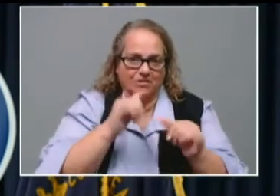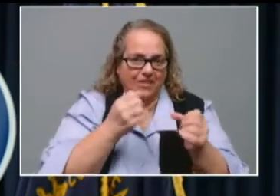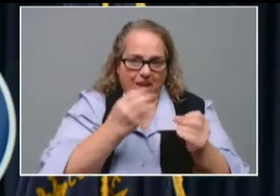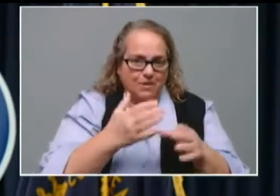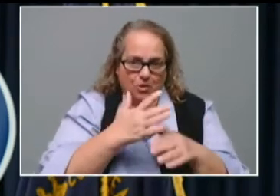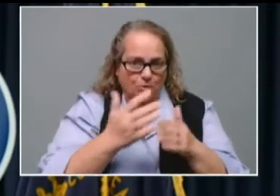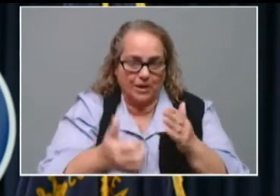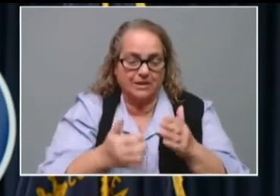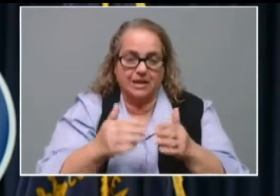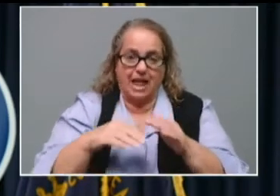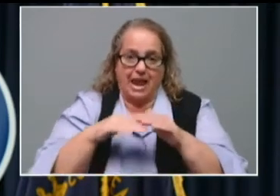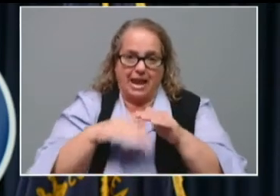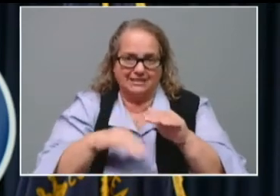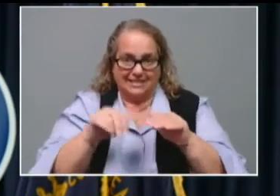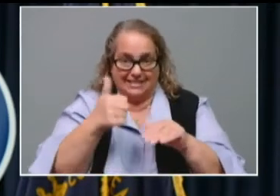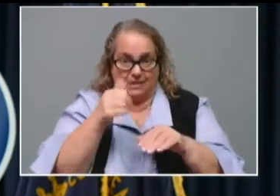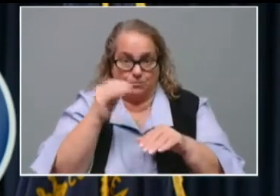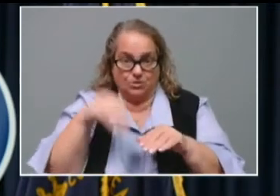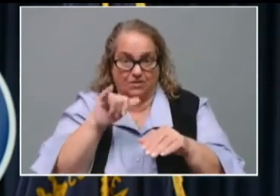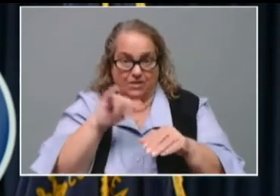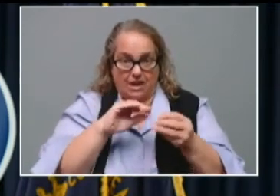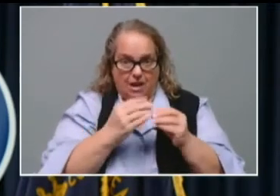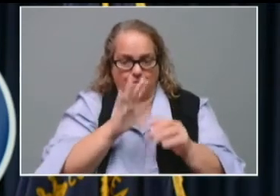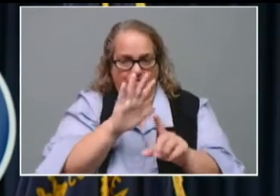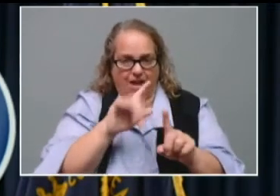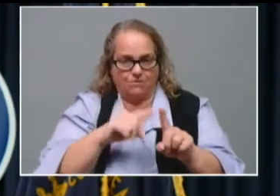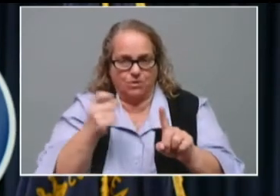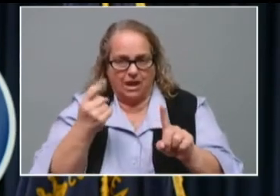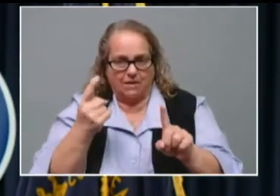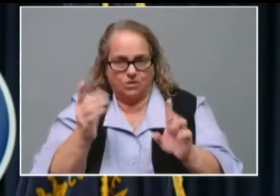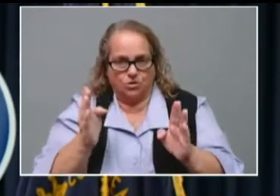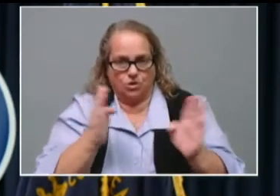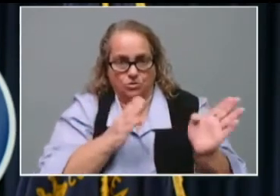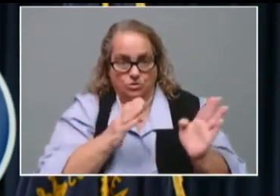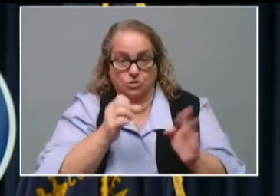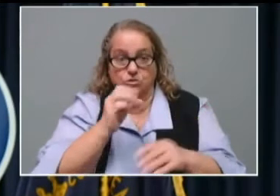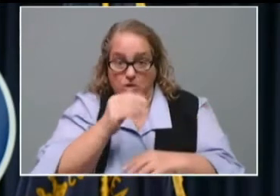that number were 5-11 year olds. So it's a significant number of folks